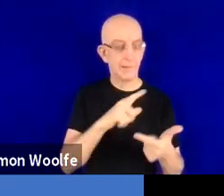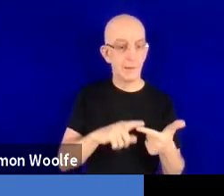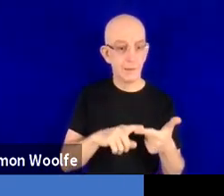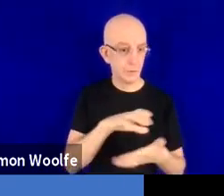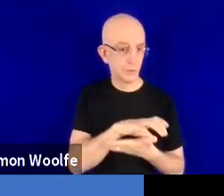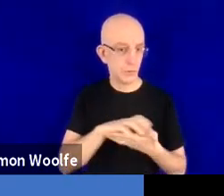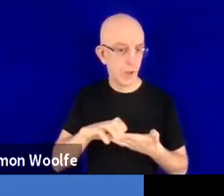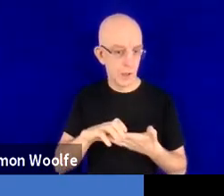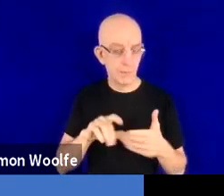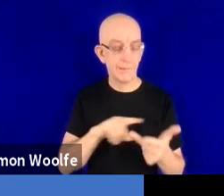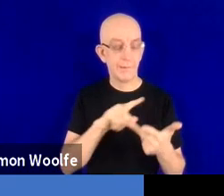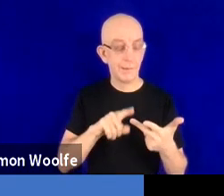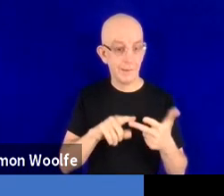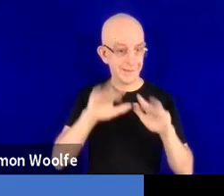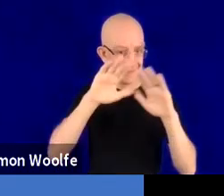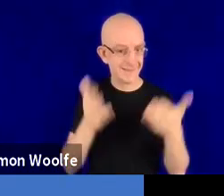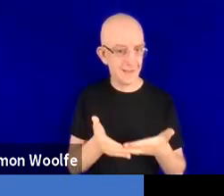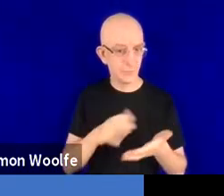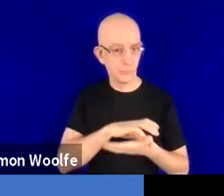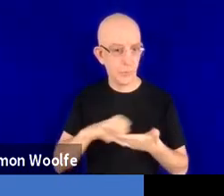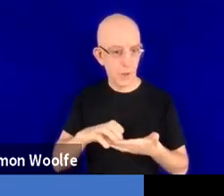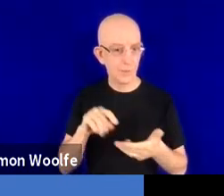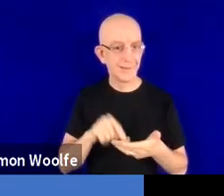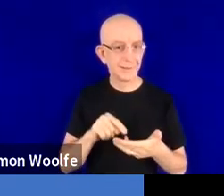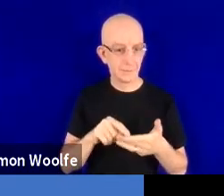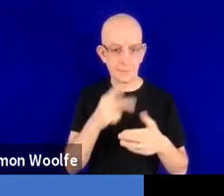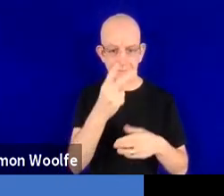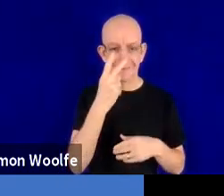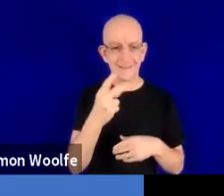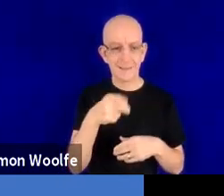So the higher ones are all upper middle income countries and the lower ones all lower middle income countries